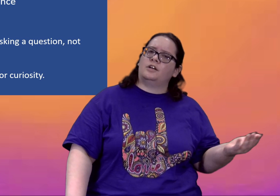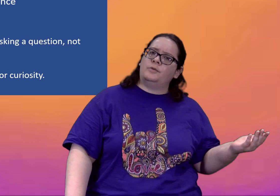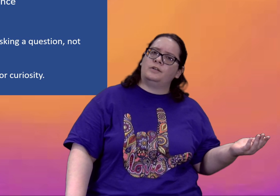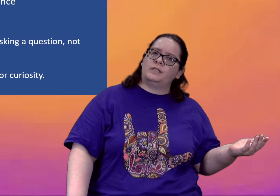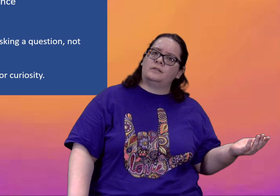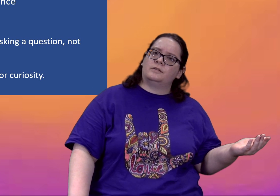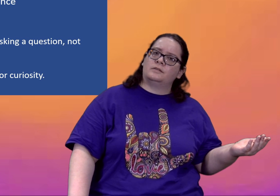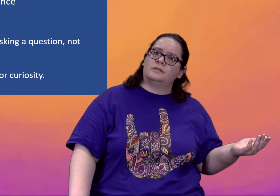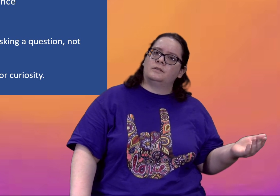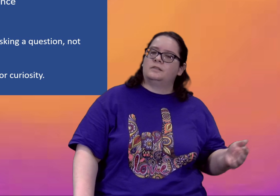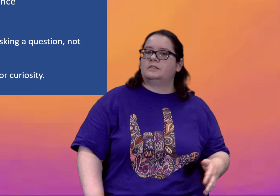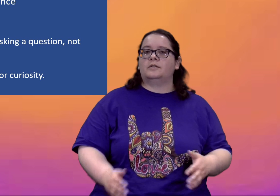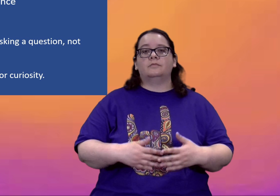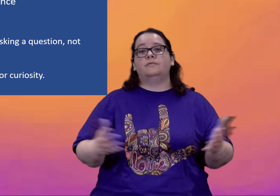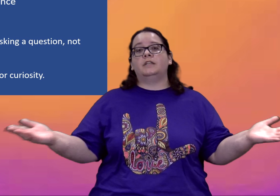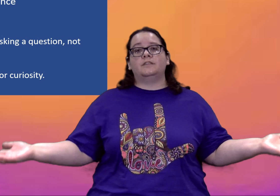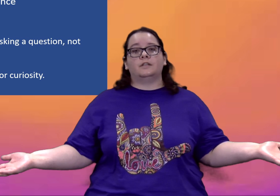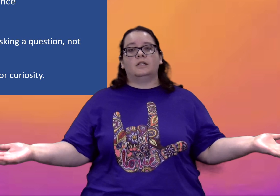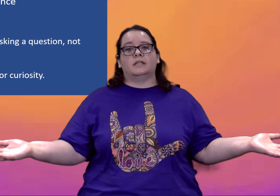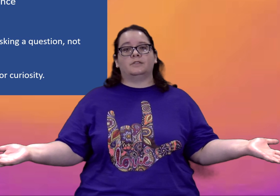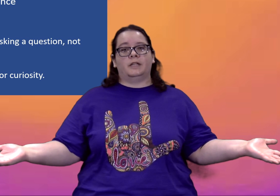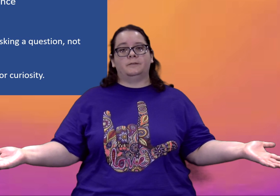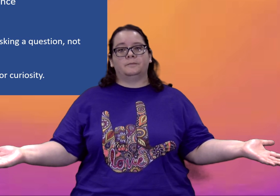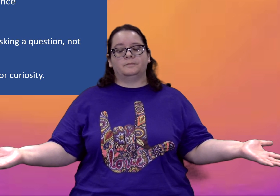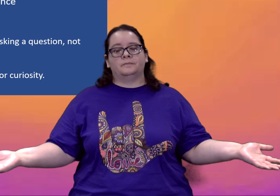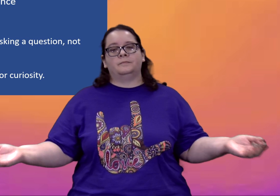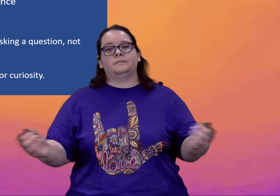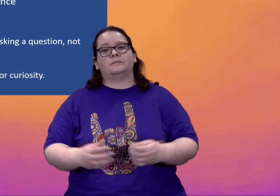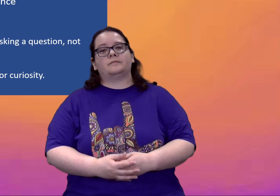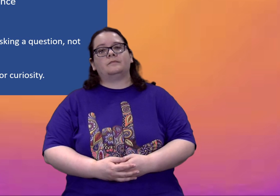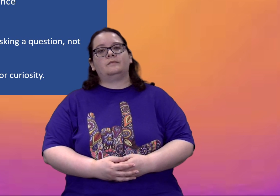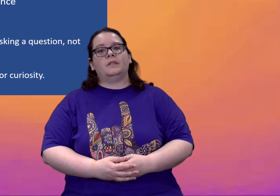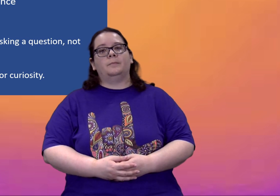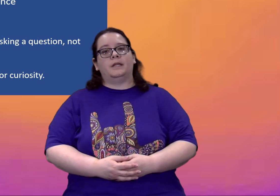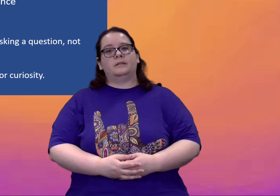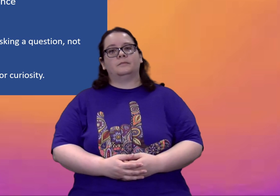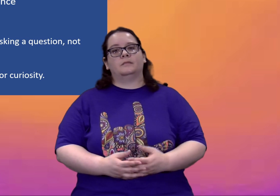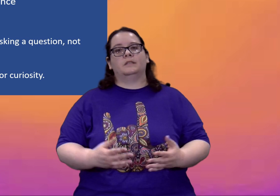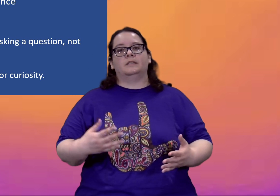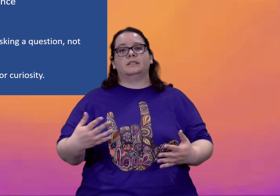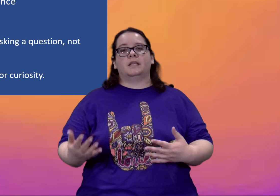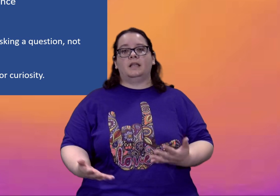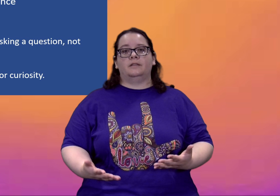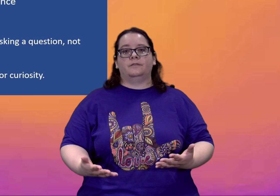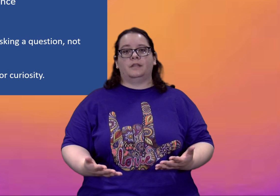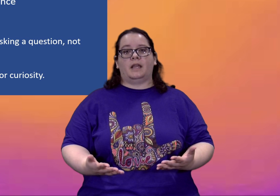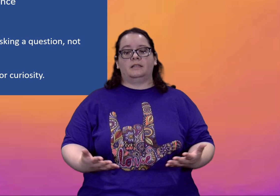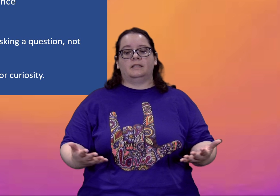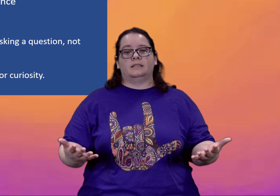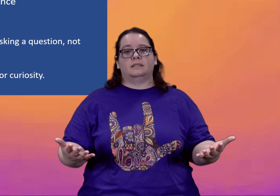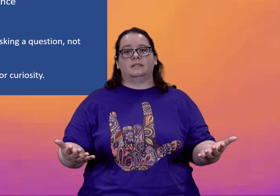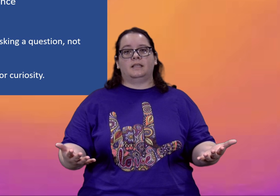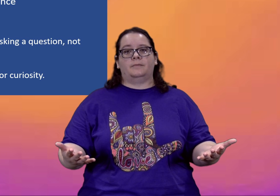"Are you hungry?" So very different context, right? But the sign for that is the same